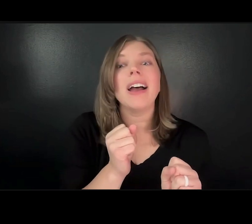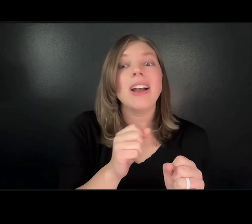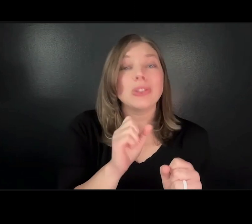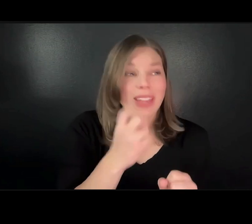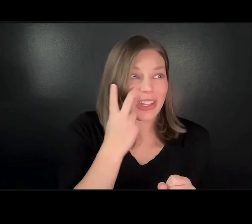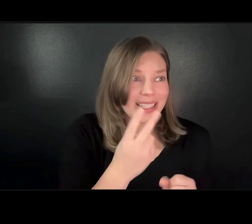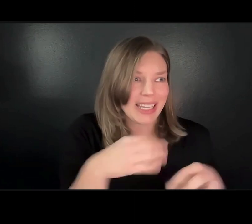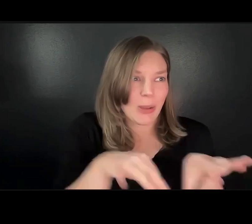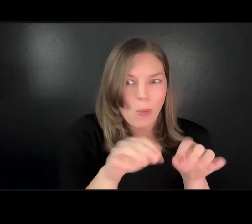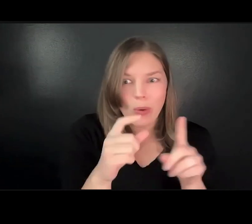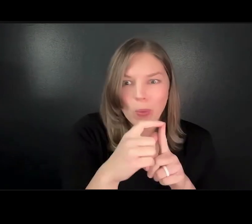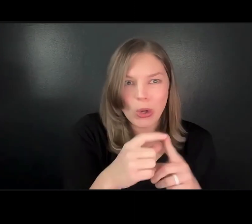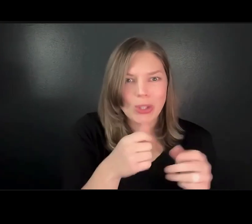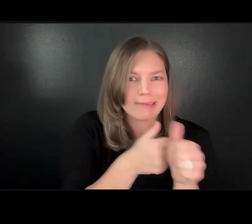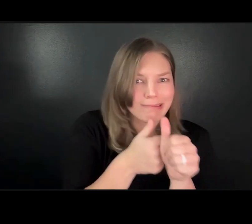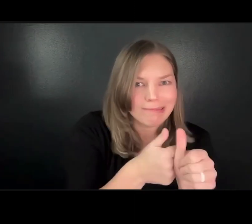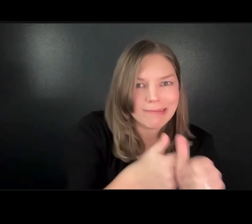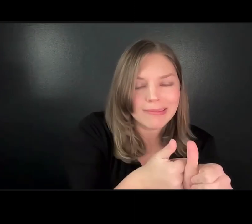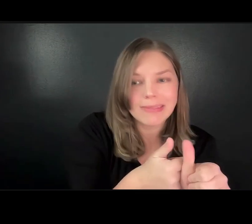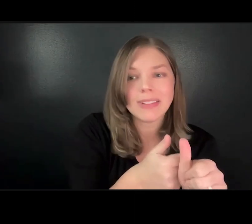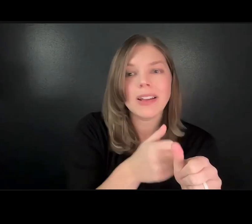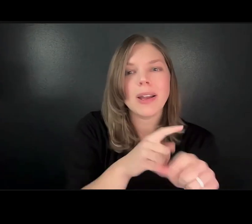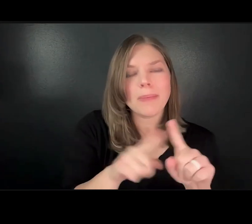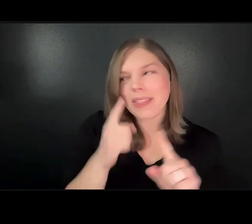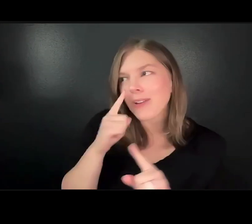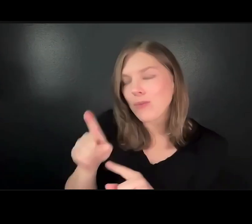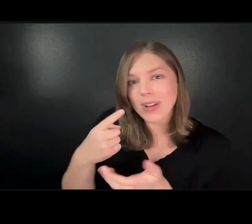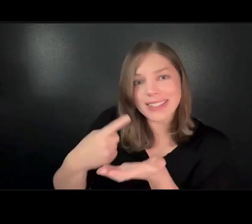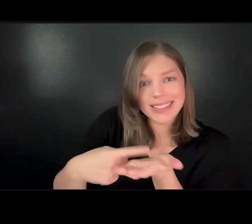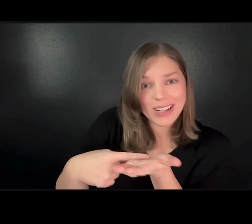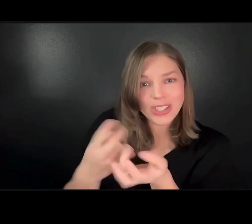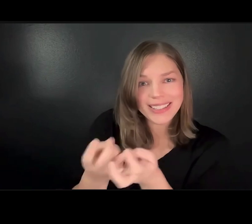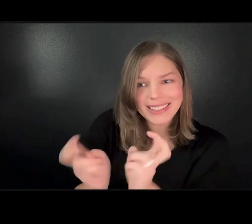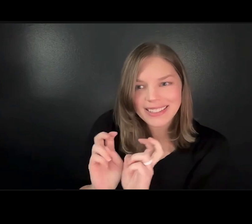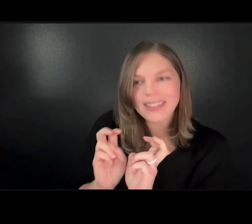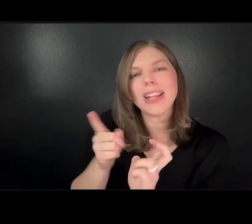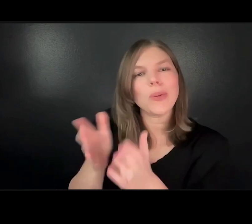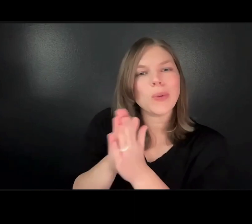so that they could see the key terms that were being used in class. But, for interactive discussions,